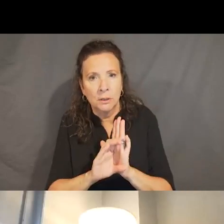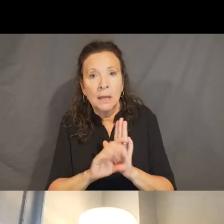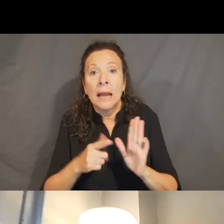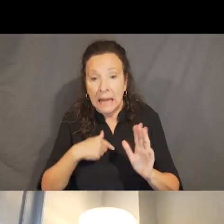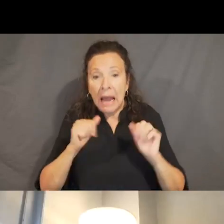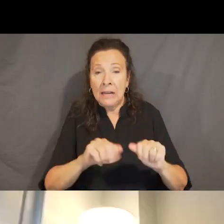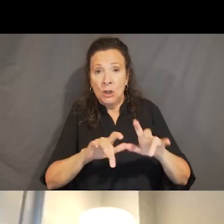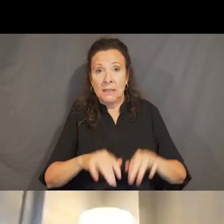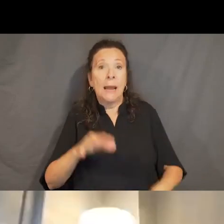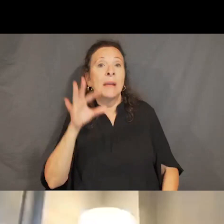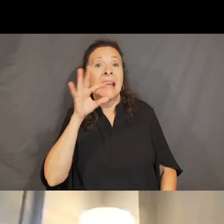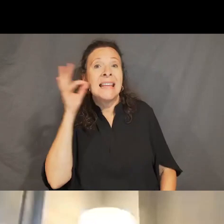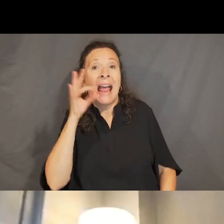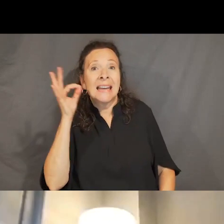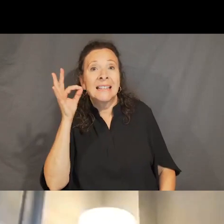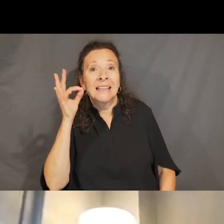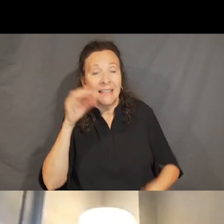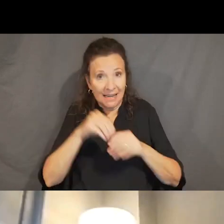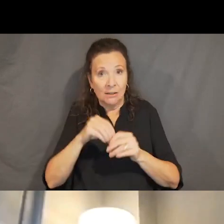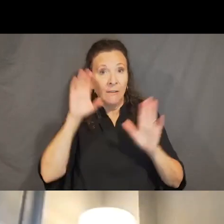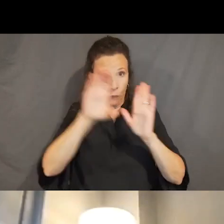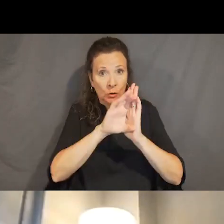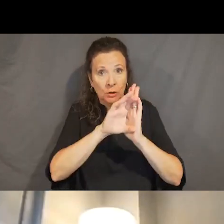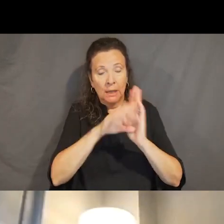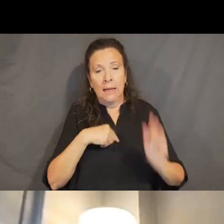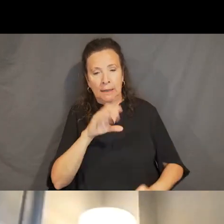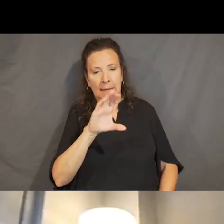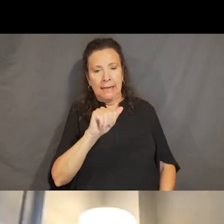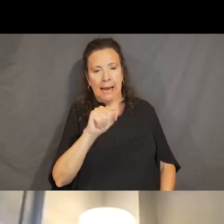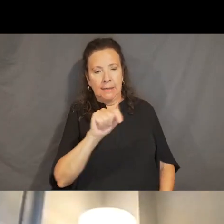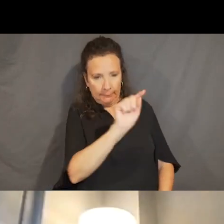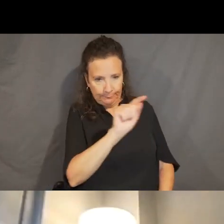and it brings up all of these cat photos. I have two Katz, they are really funny, occasionally I